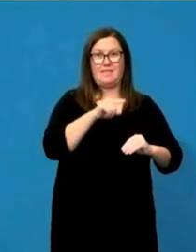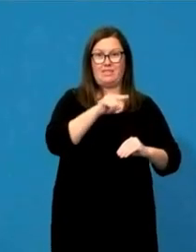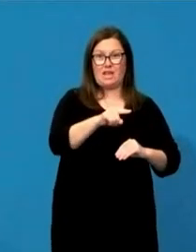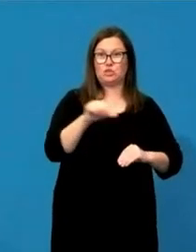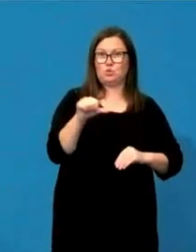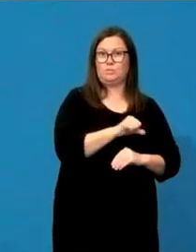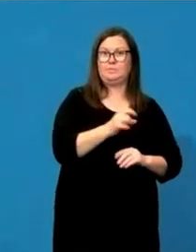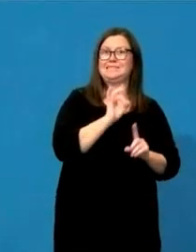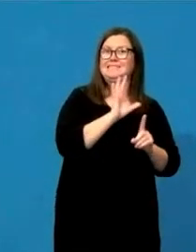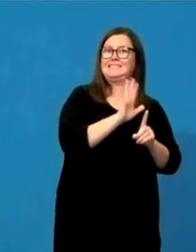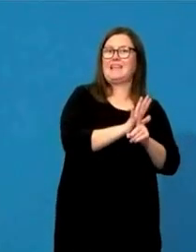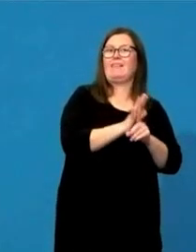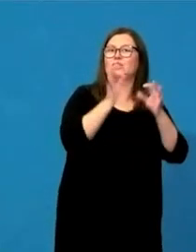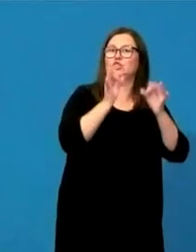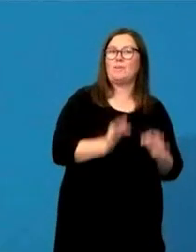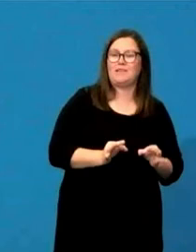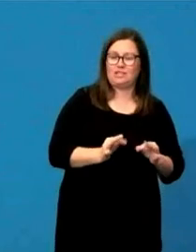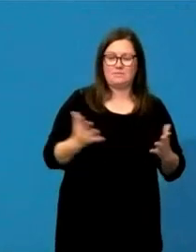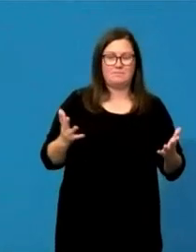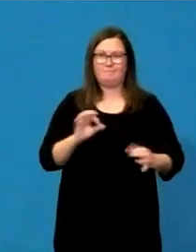Centre? MS CARTER: Yes, I am.